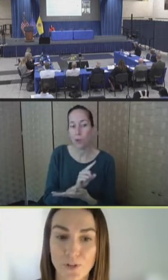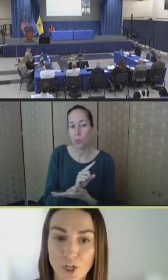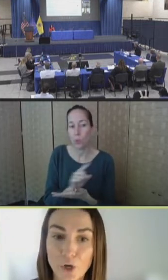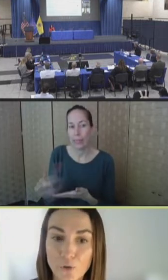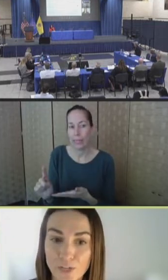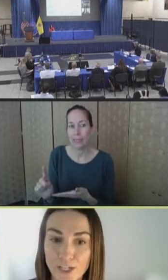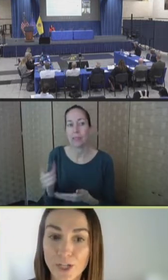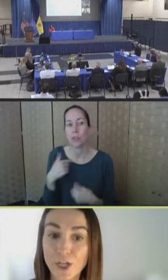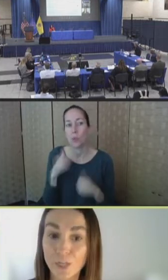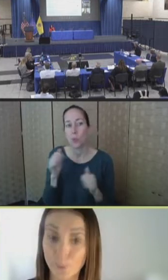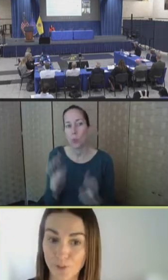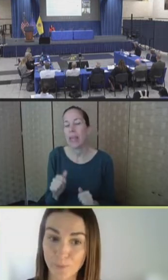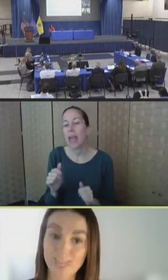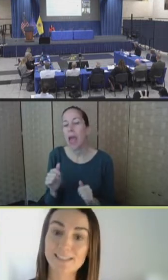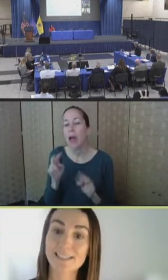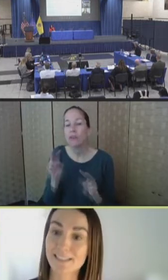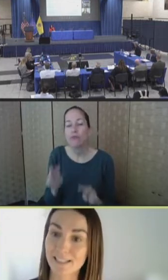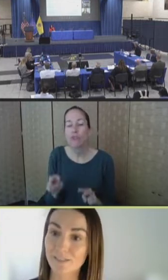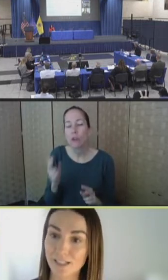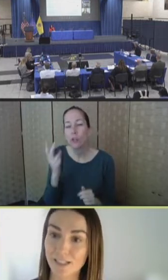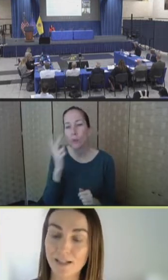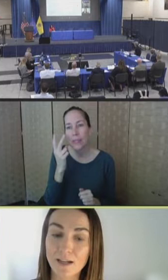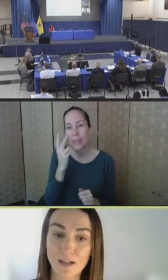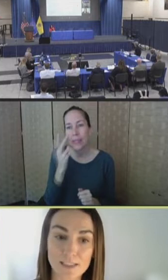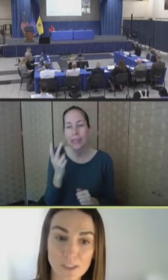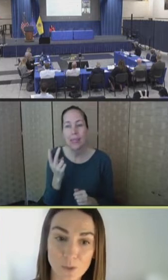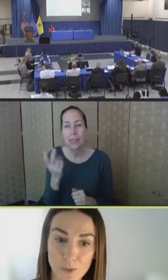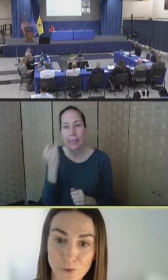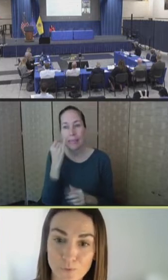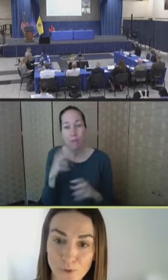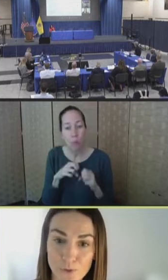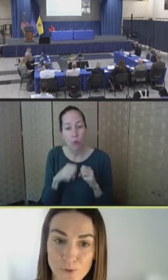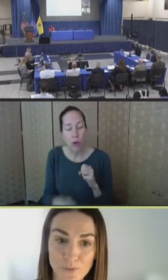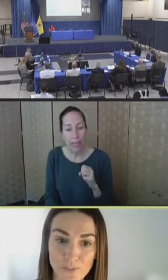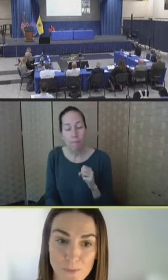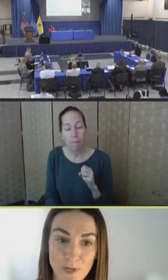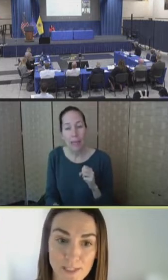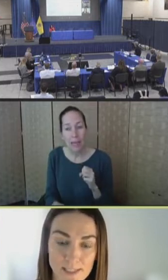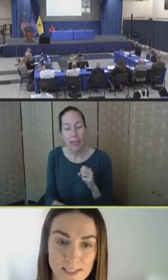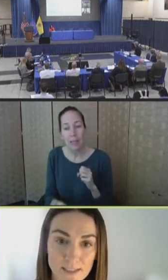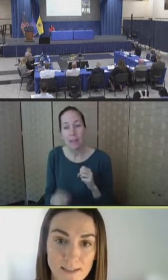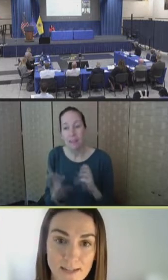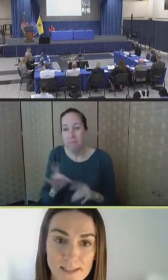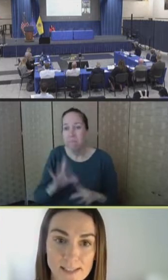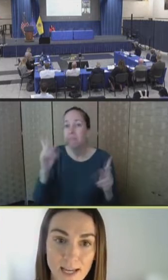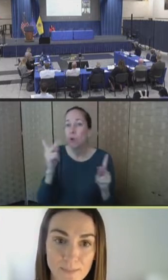not COVID bereavement is distinctly consequential for those who have experienced it. Next slide.